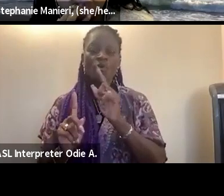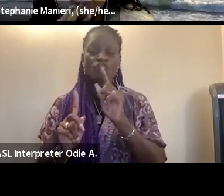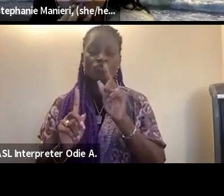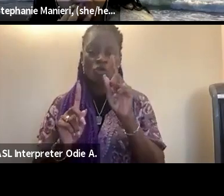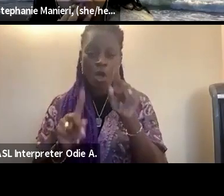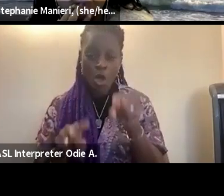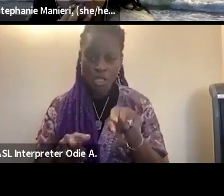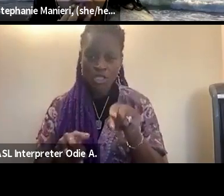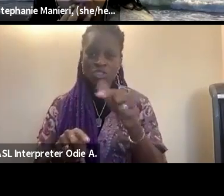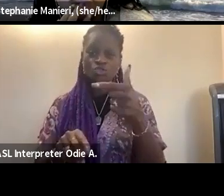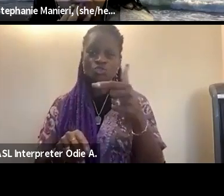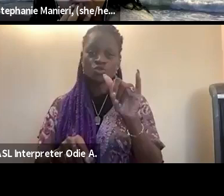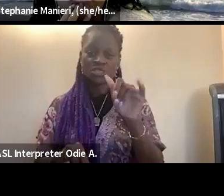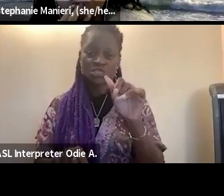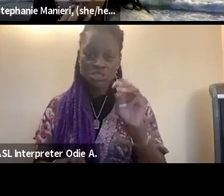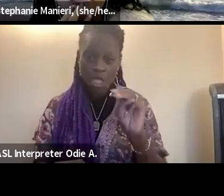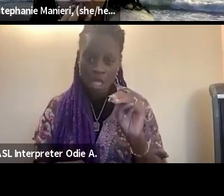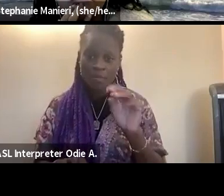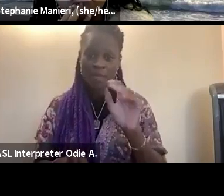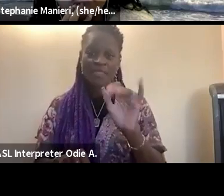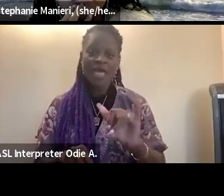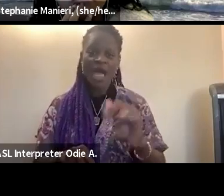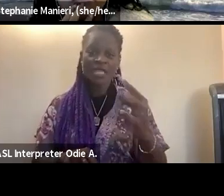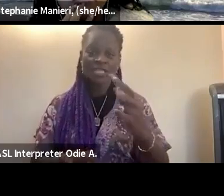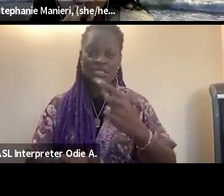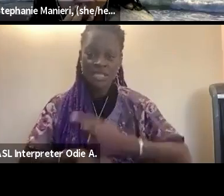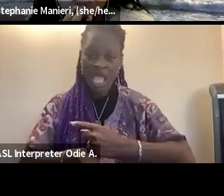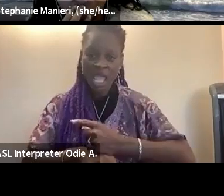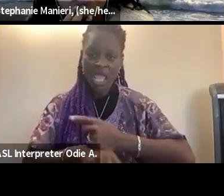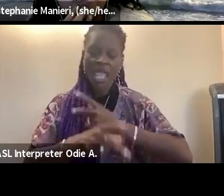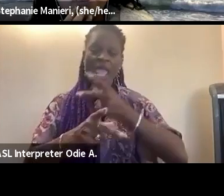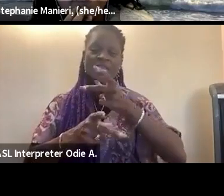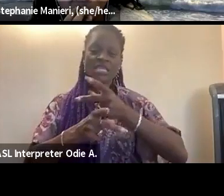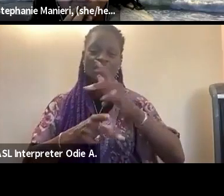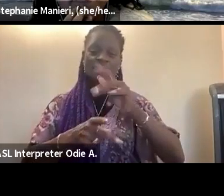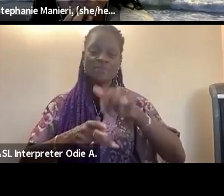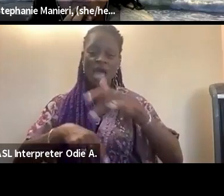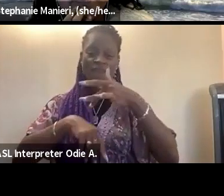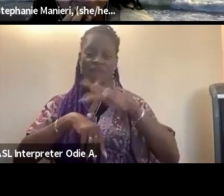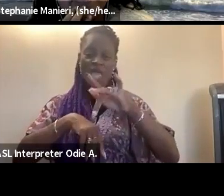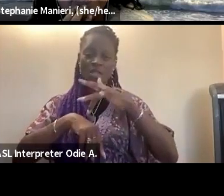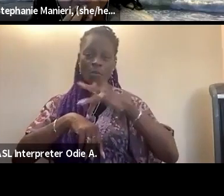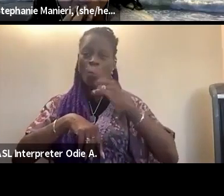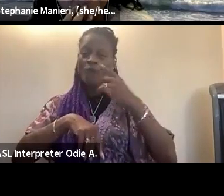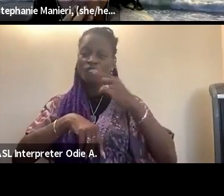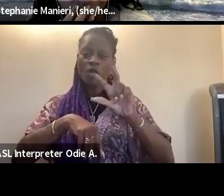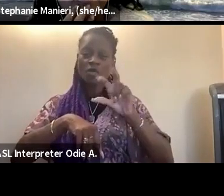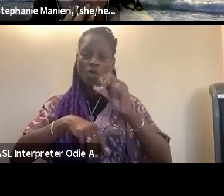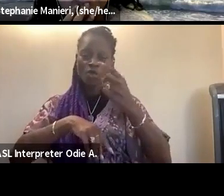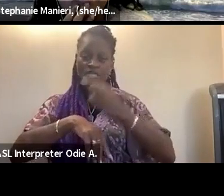Let's just say, for example, and keep that available for 30 days. And if there were a case,